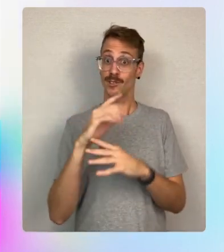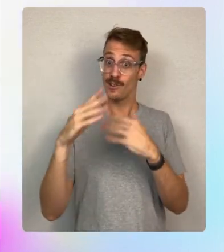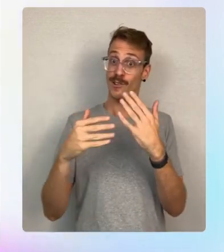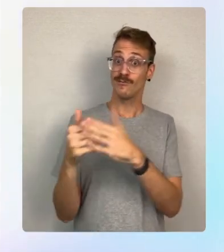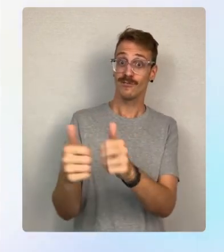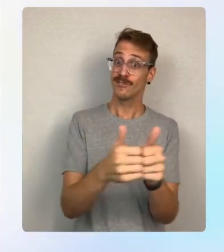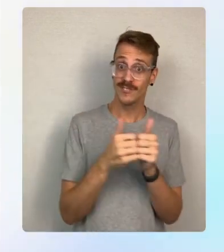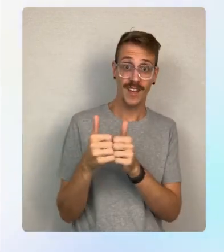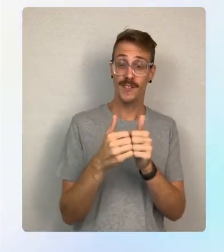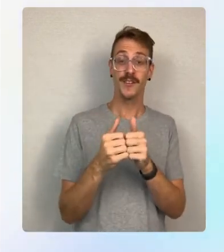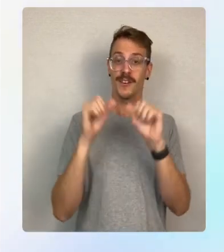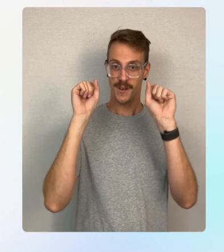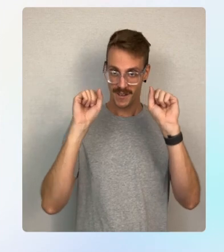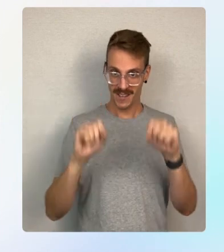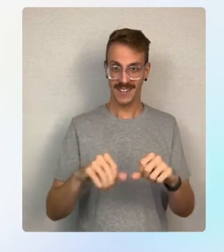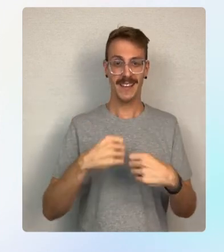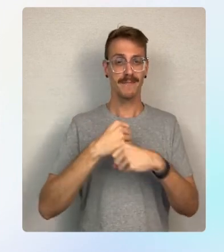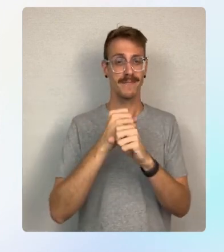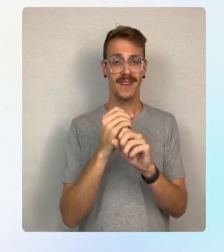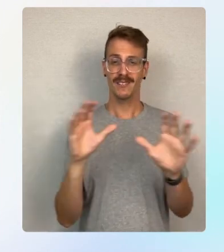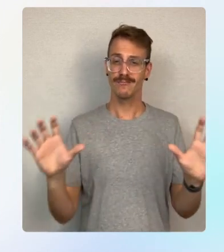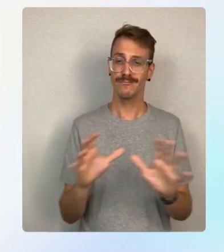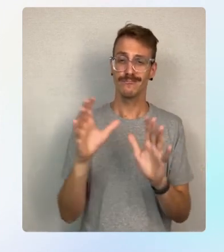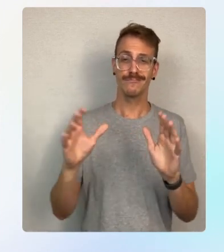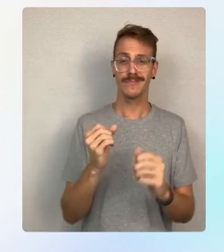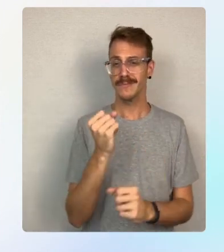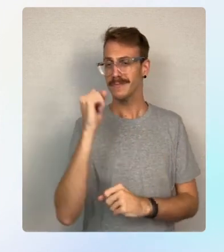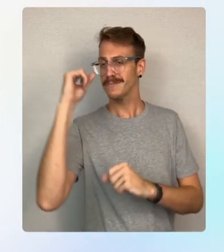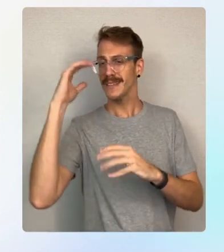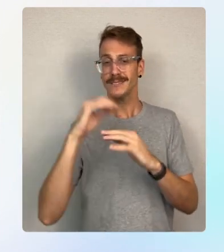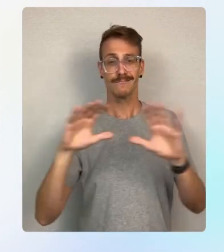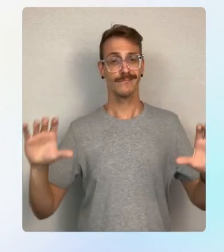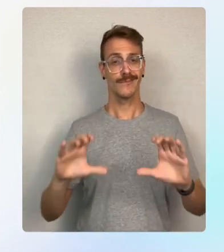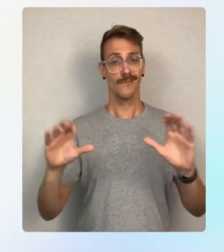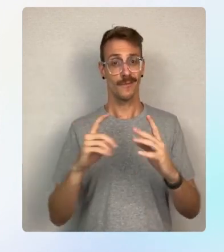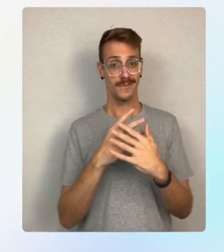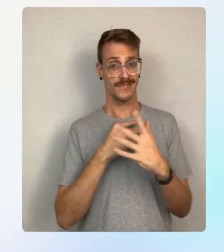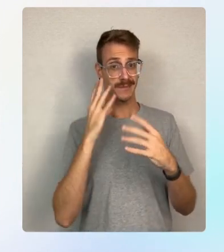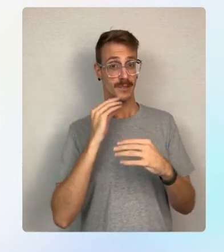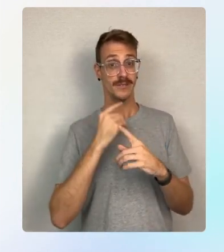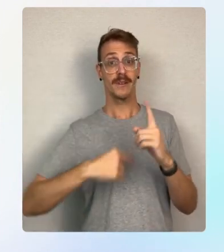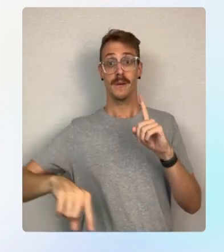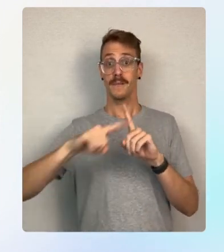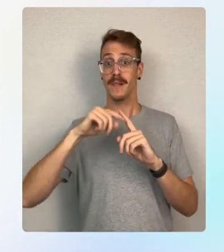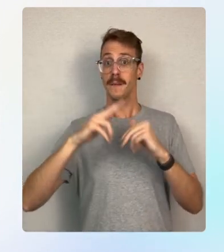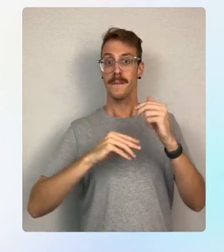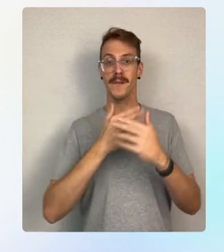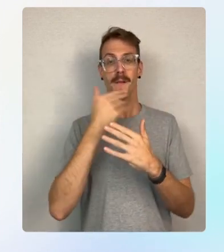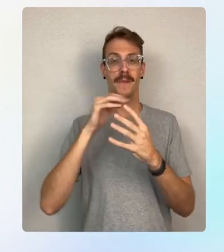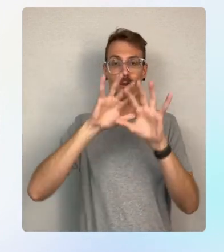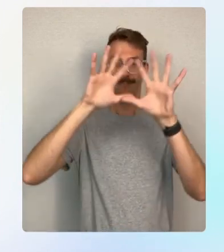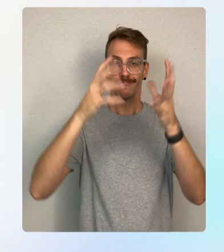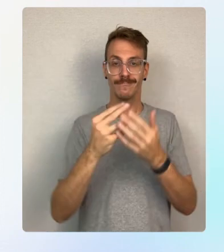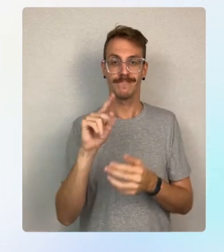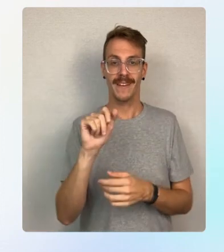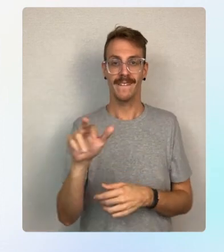because together, we can create compelling and performant experiences, and help build a better metaverse.